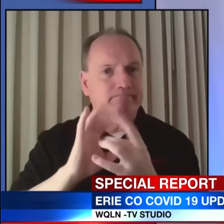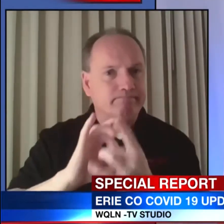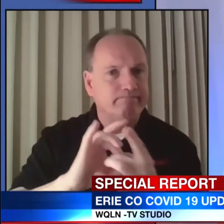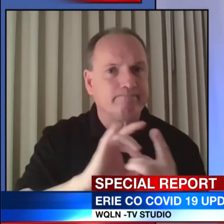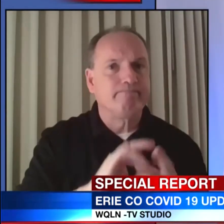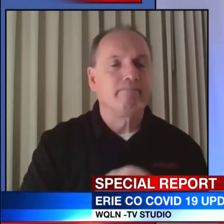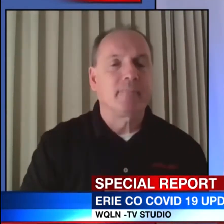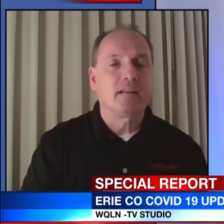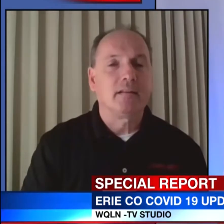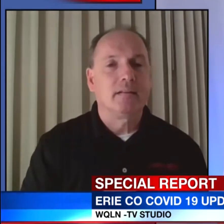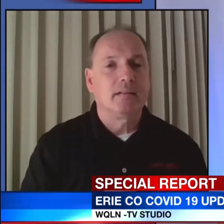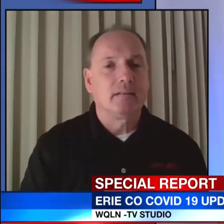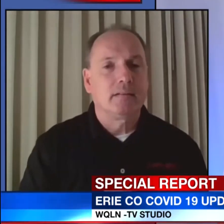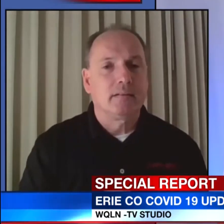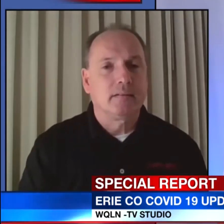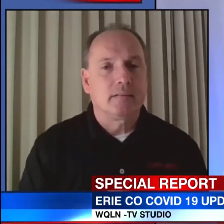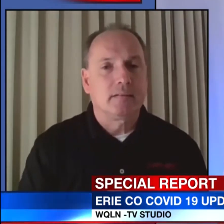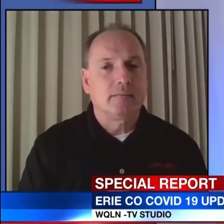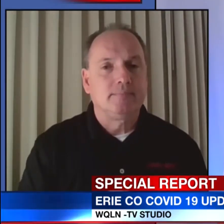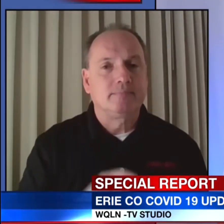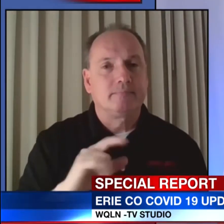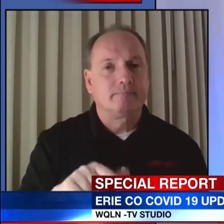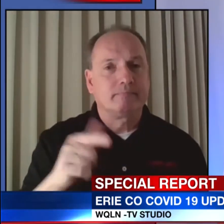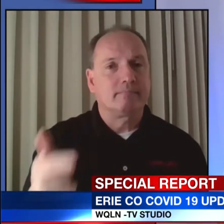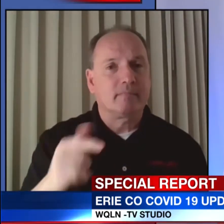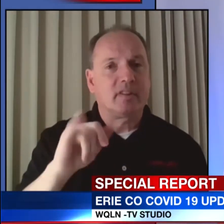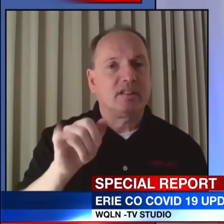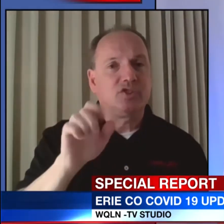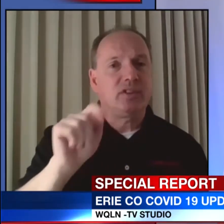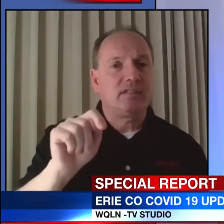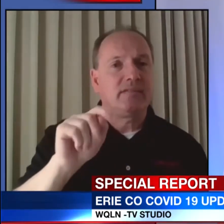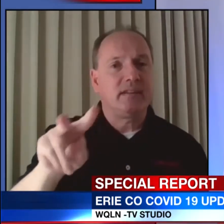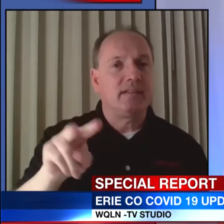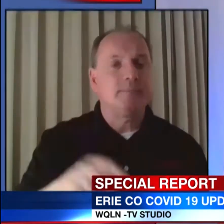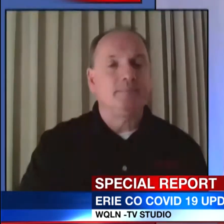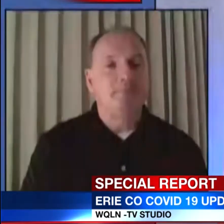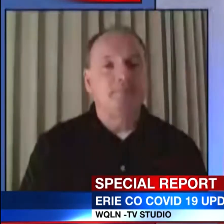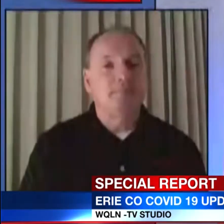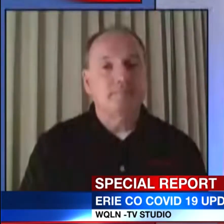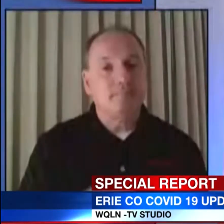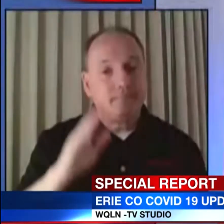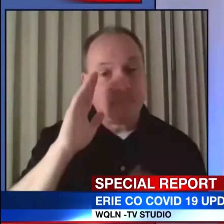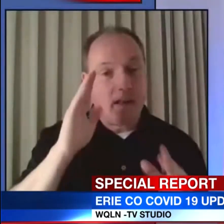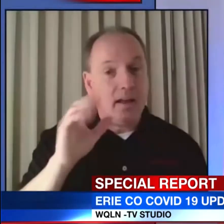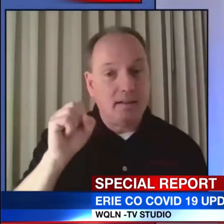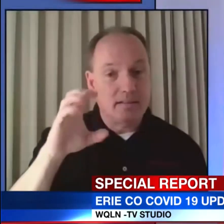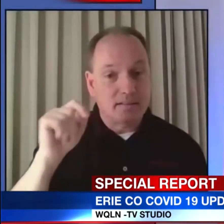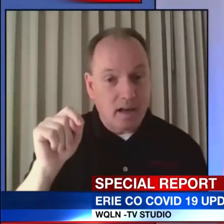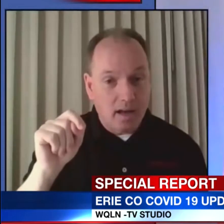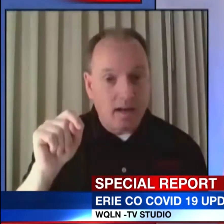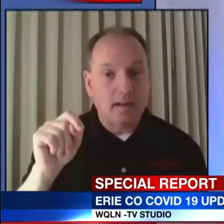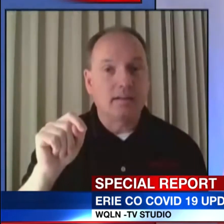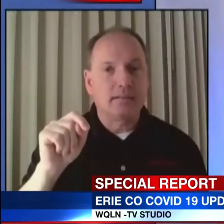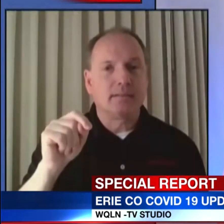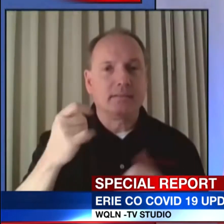THEM TO WORK. THANKS. THANK YOU.